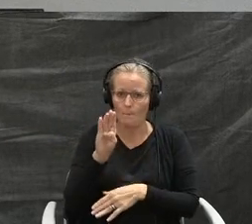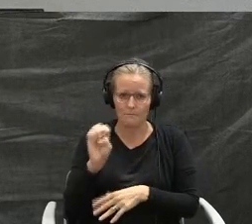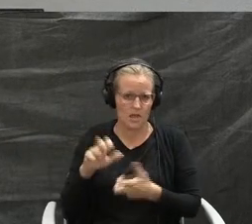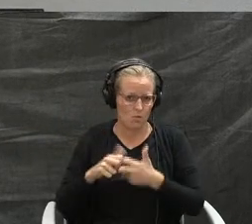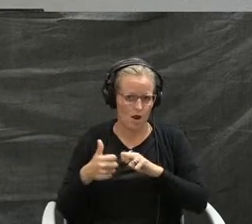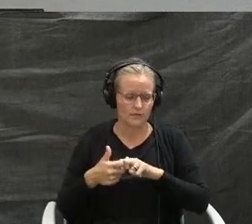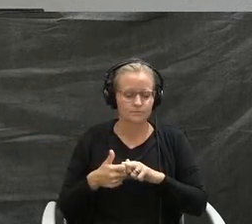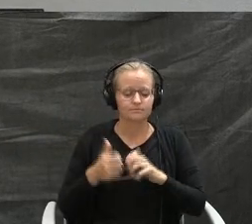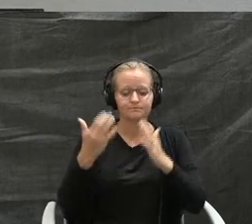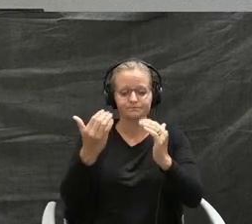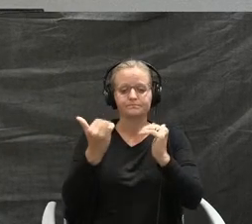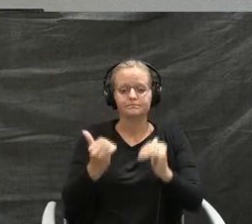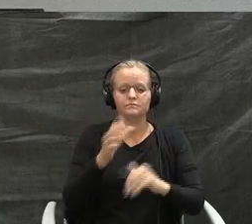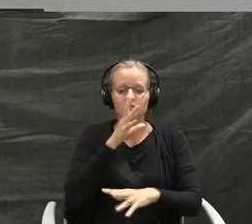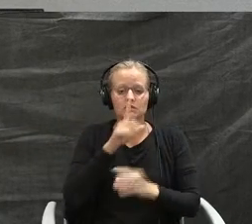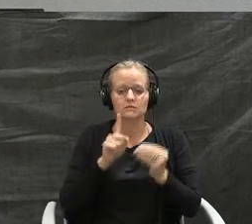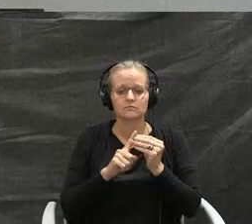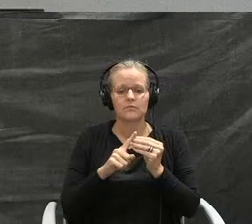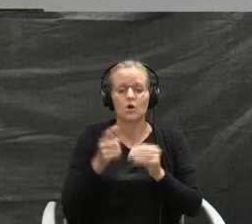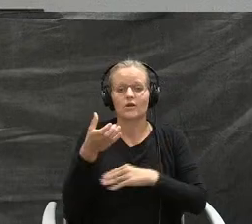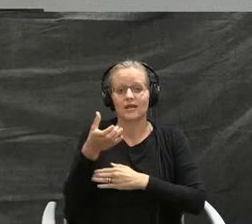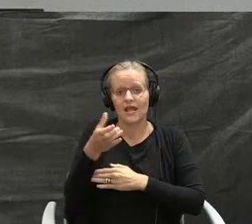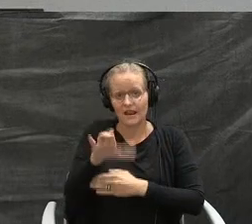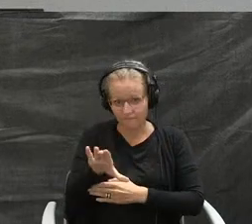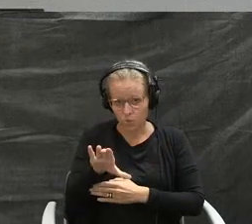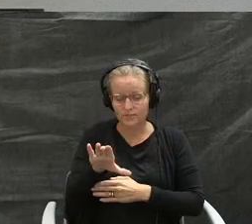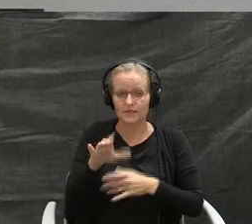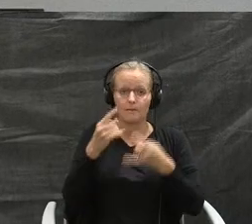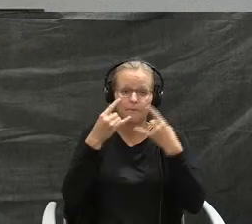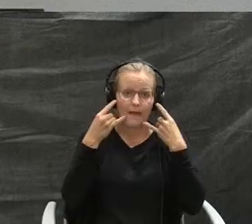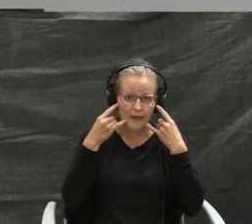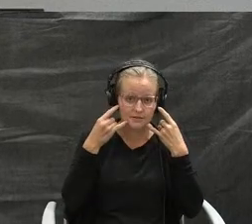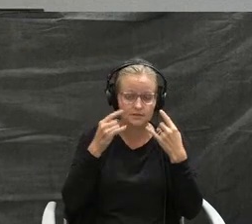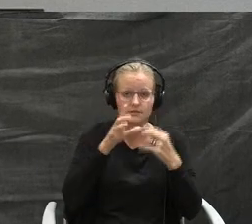of mass. How we're going to make sure that we're dealing